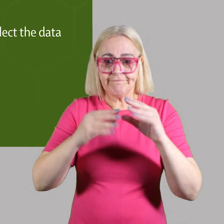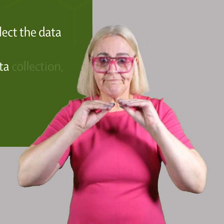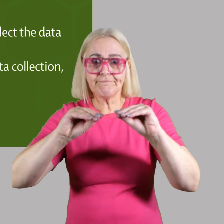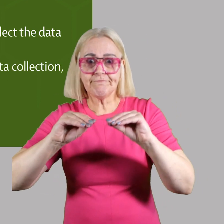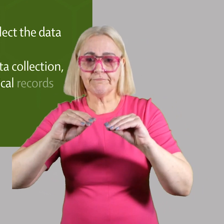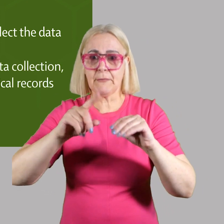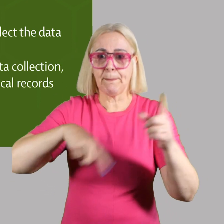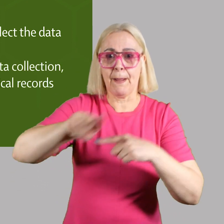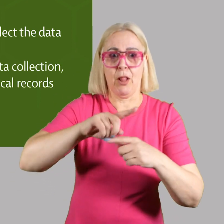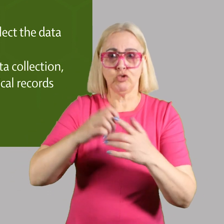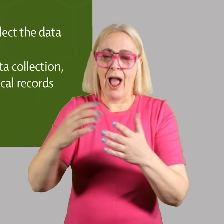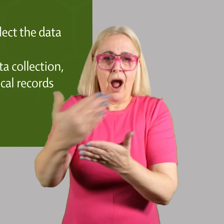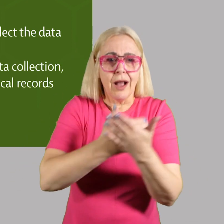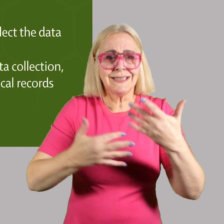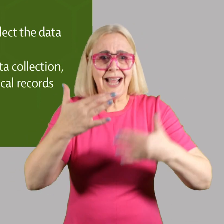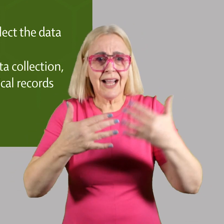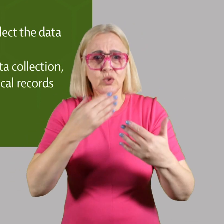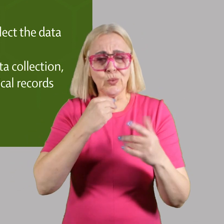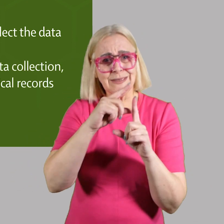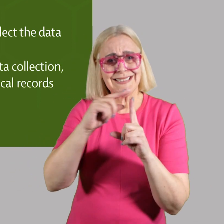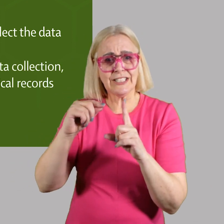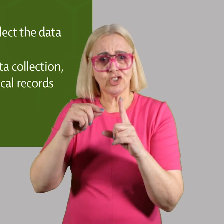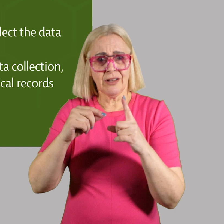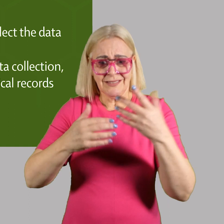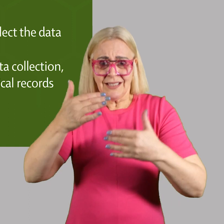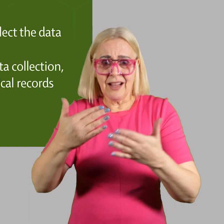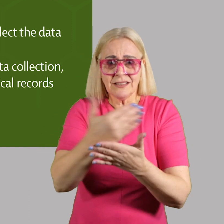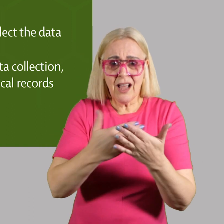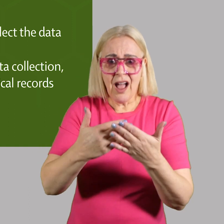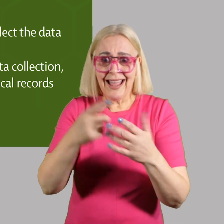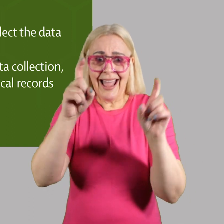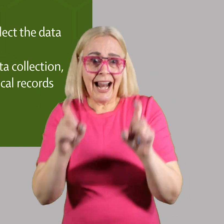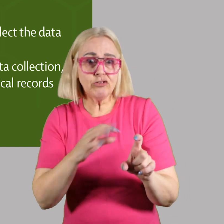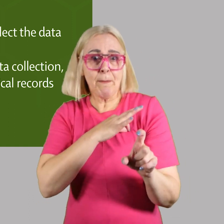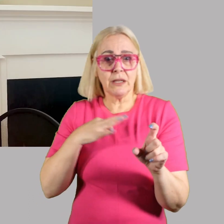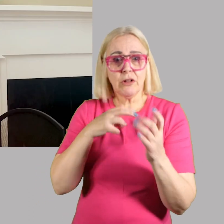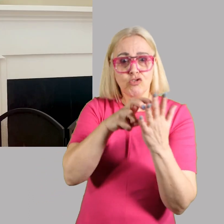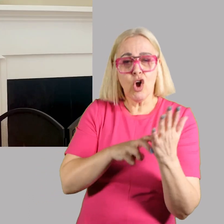approaches, including electronic medical records and death registries to catch a stroke event.